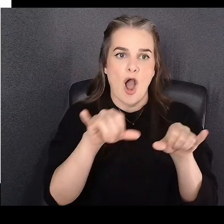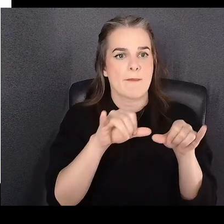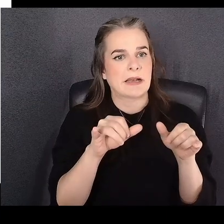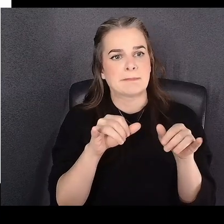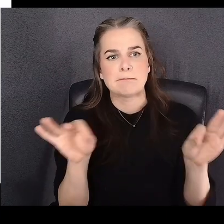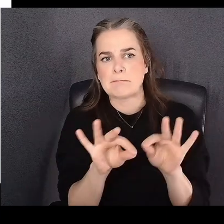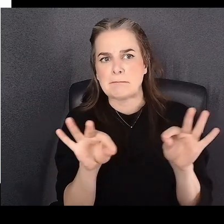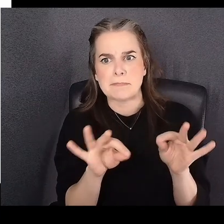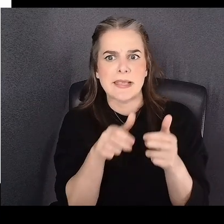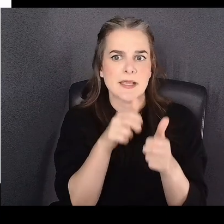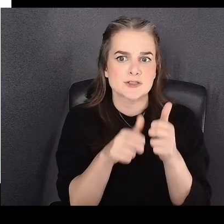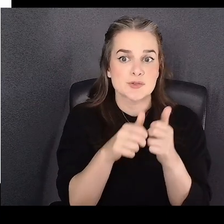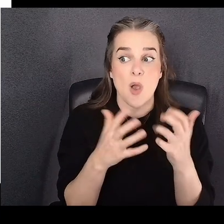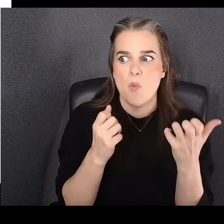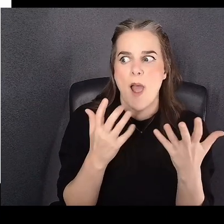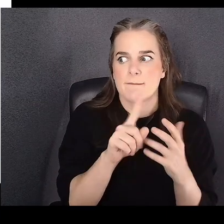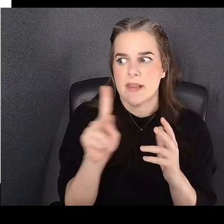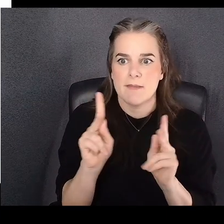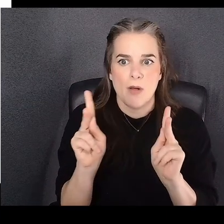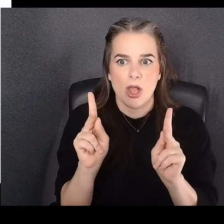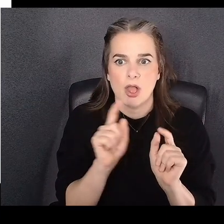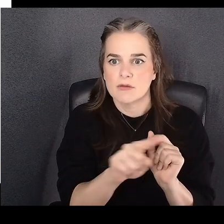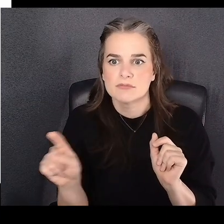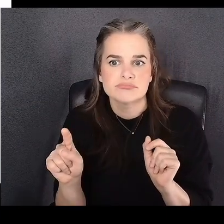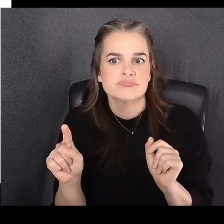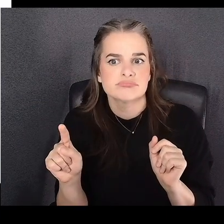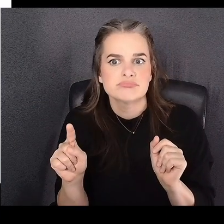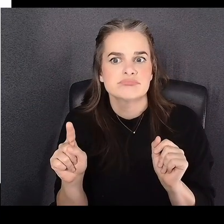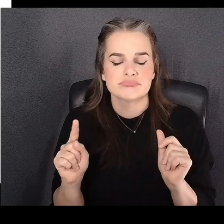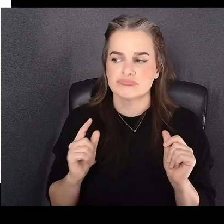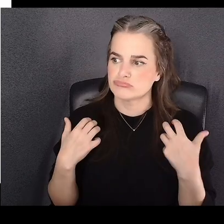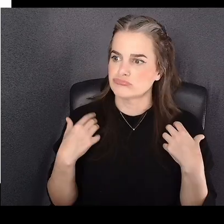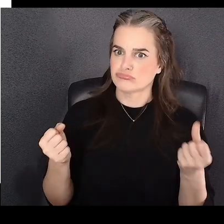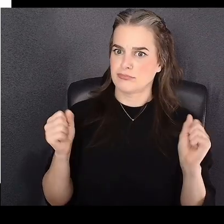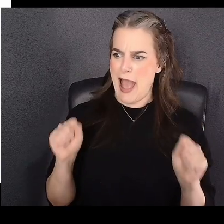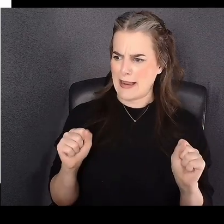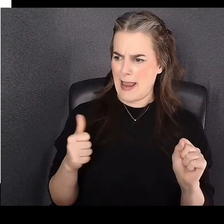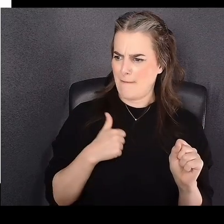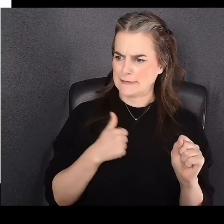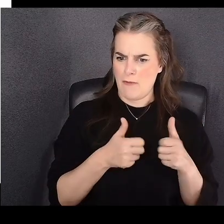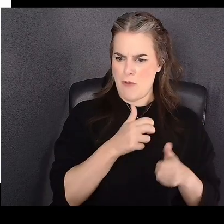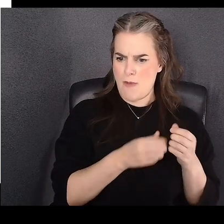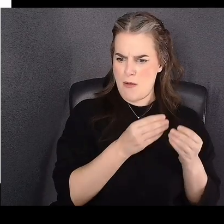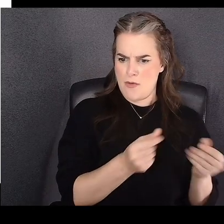We want people to feel confident in doing that themselves. And of course, if they have trouble with that, they can always reach out to us.